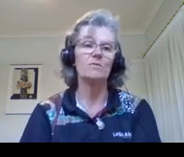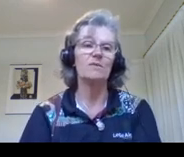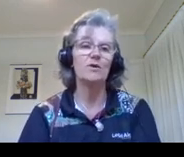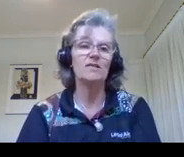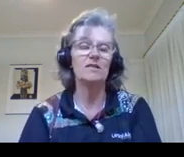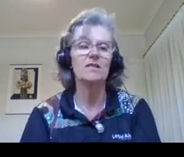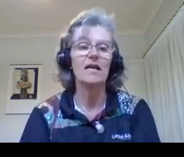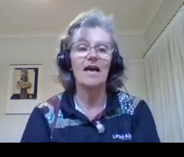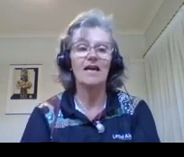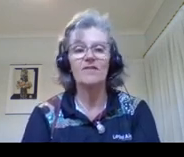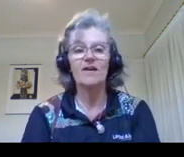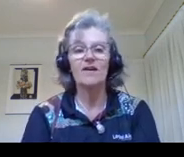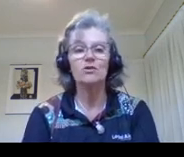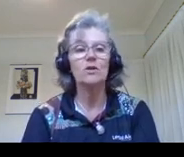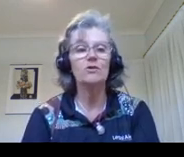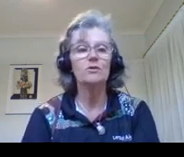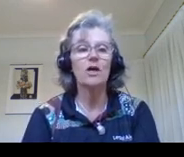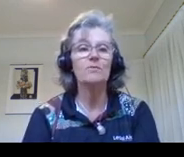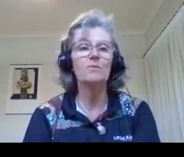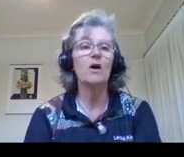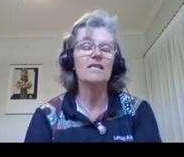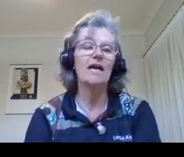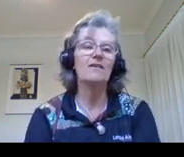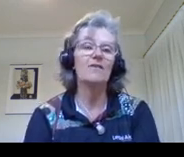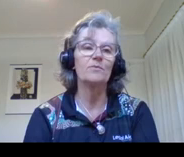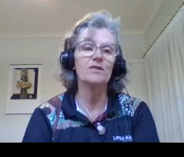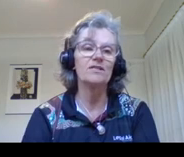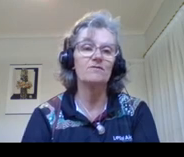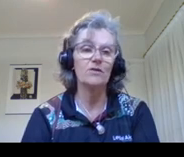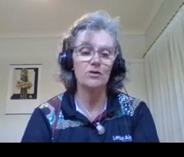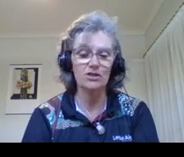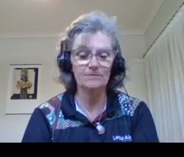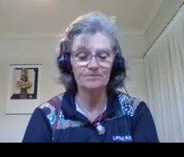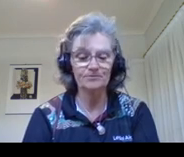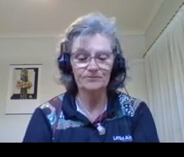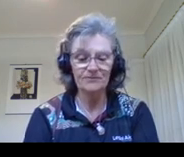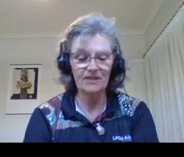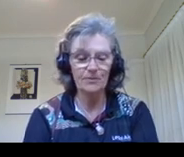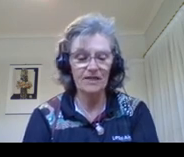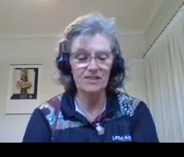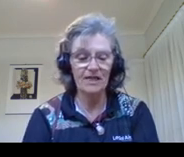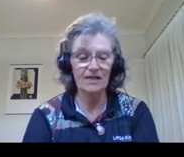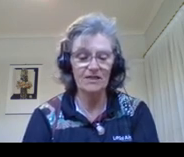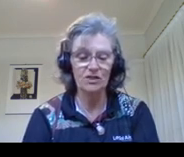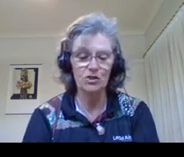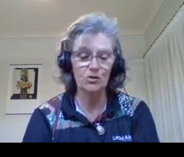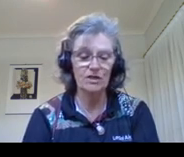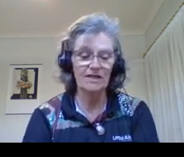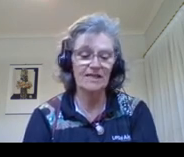to be printed and in fact your local library might have a printed version but it’s short and